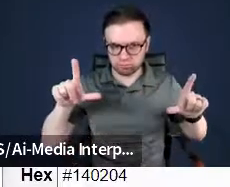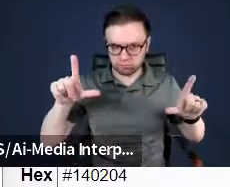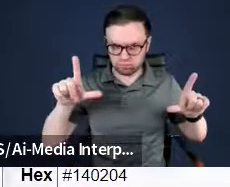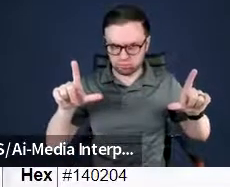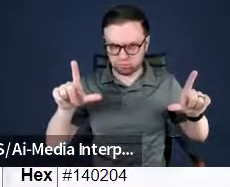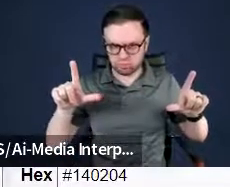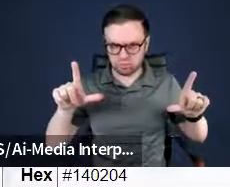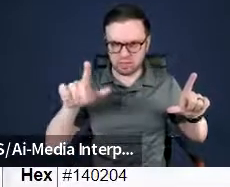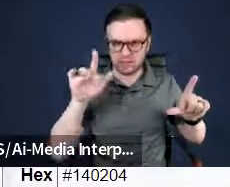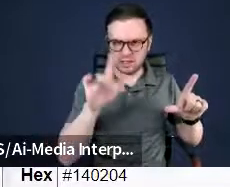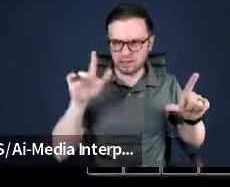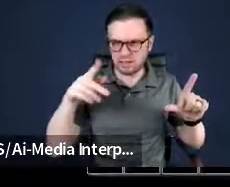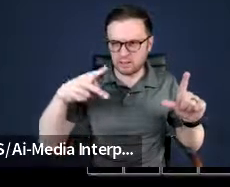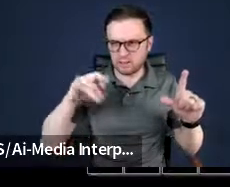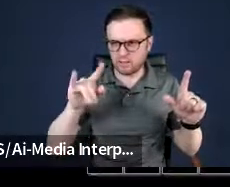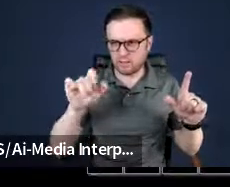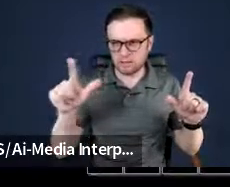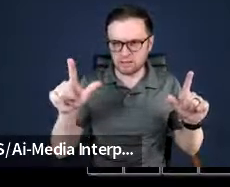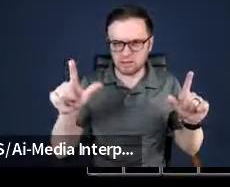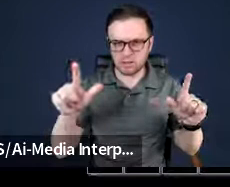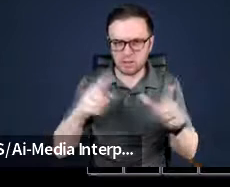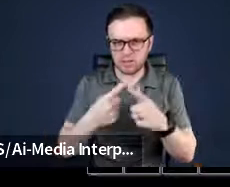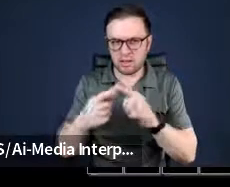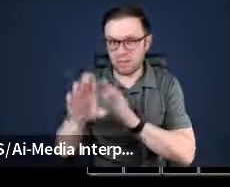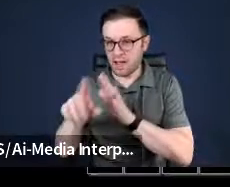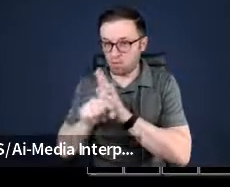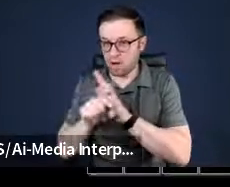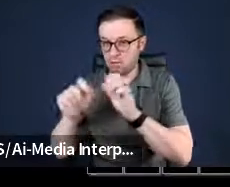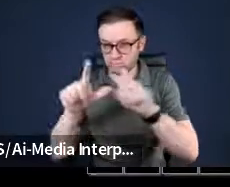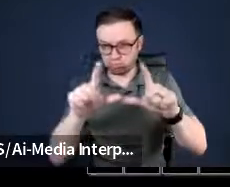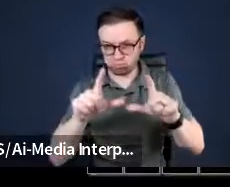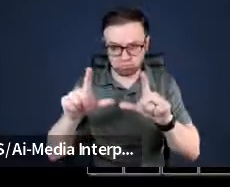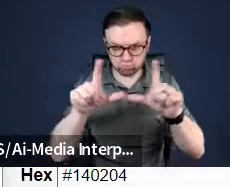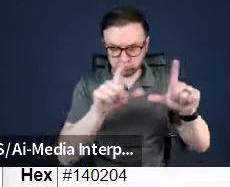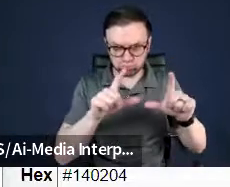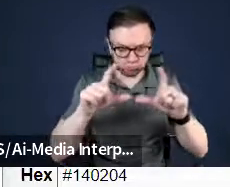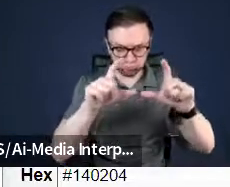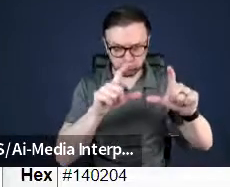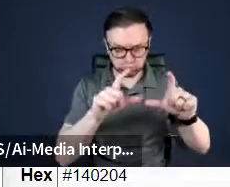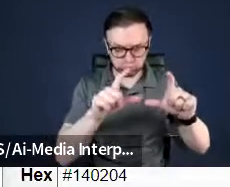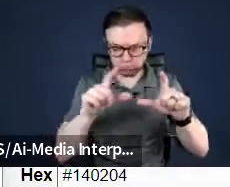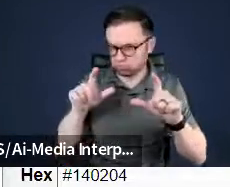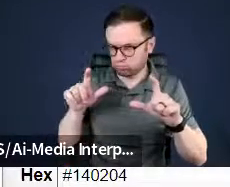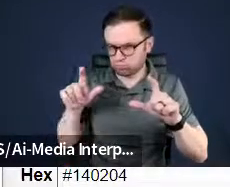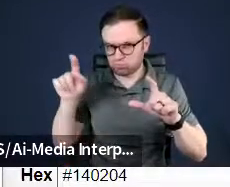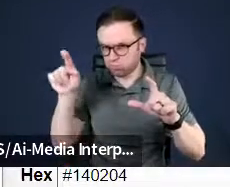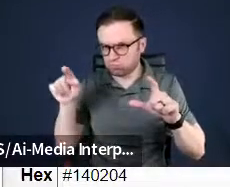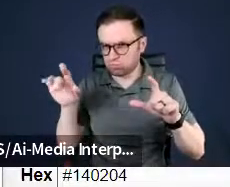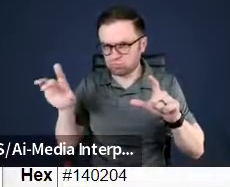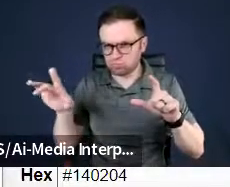click on the top there and we can just … Let's look at the white text there, grab that pixel,